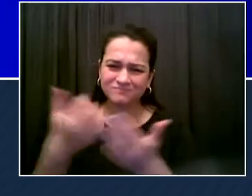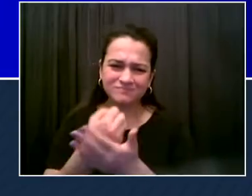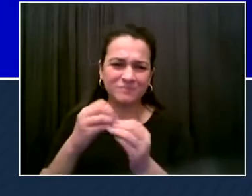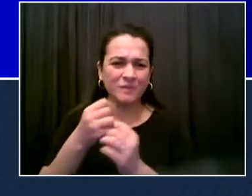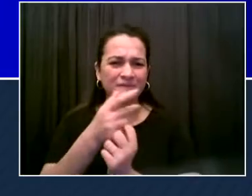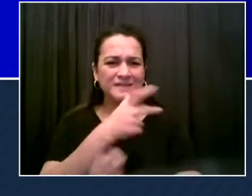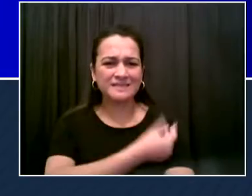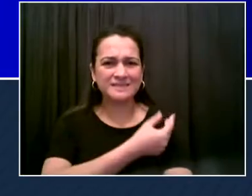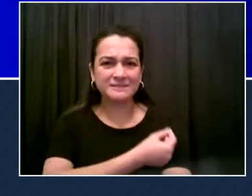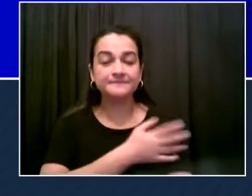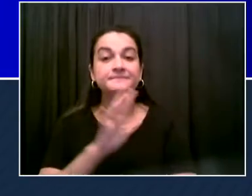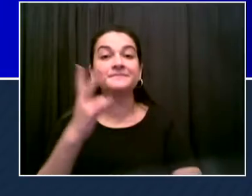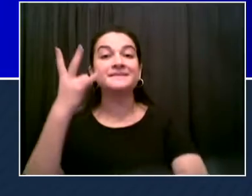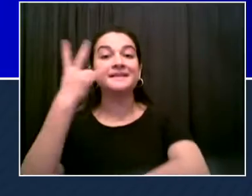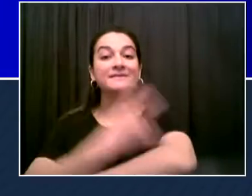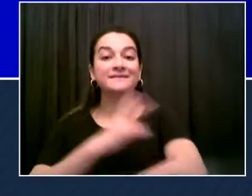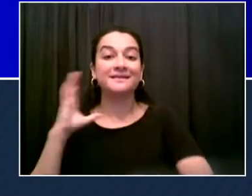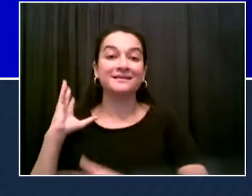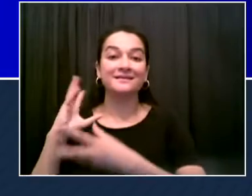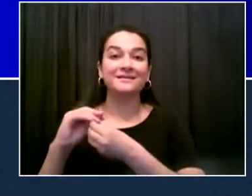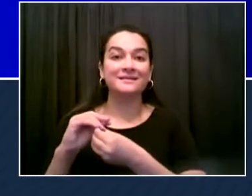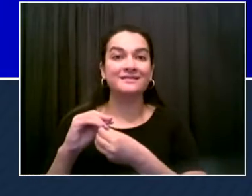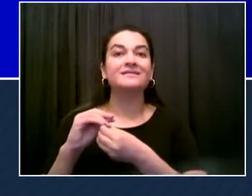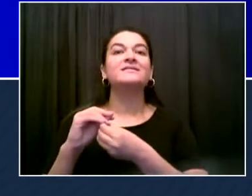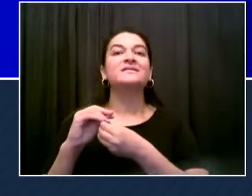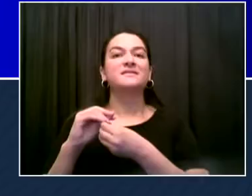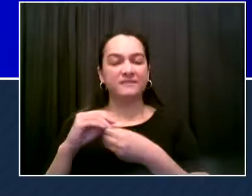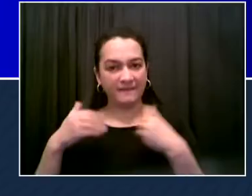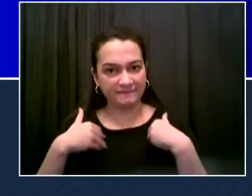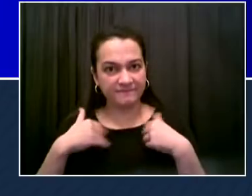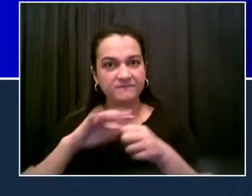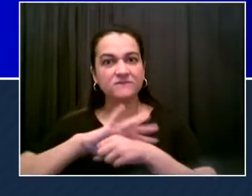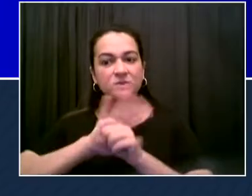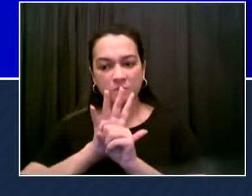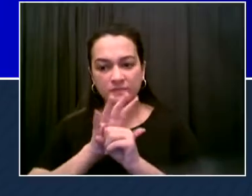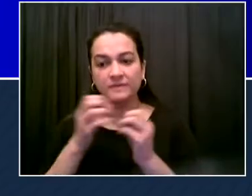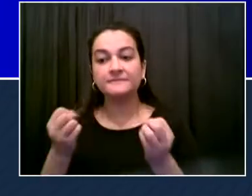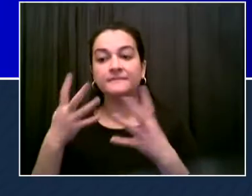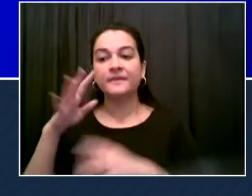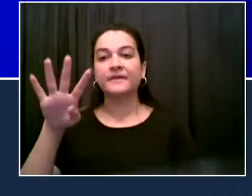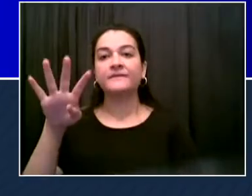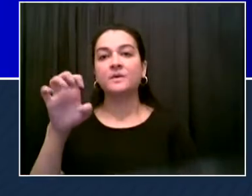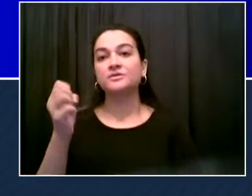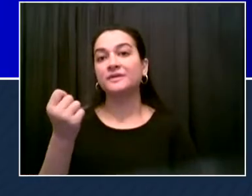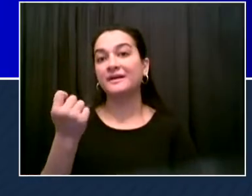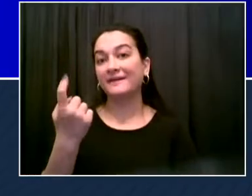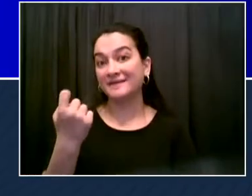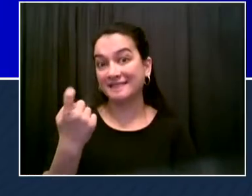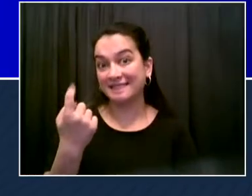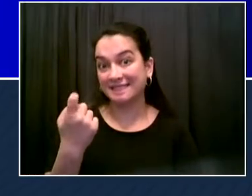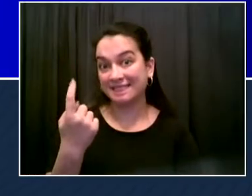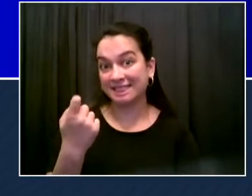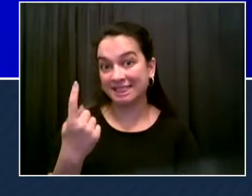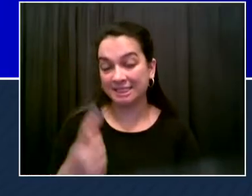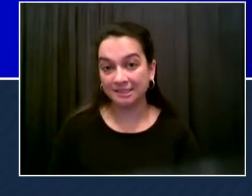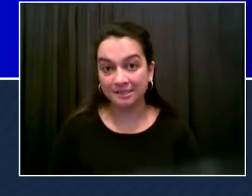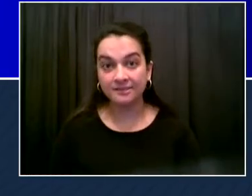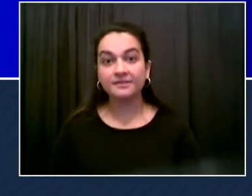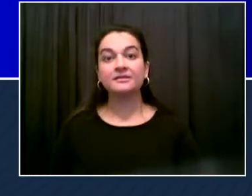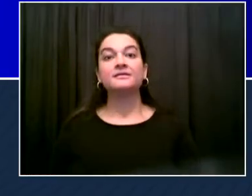100,000 KEEPS GOING DOWN. LET'S KEEP IT THAT WAY.